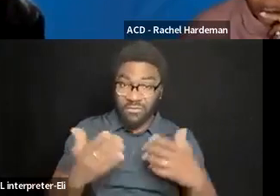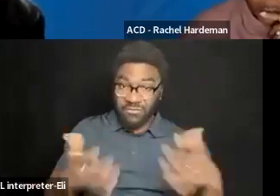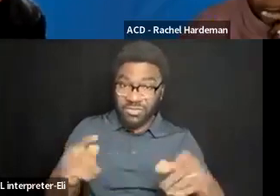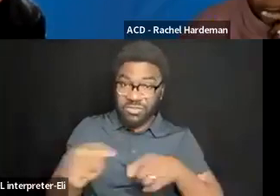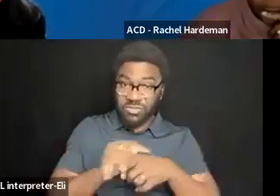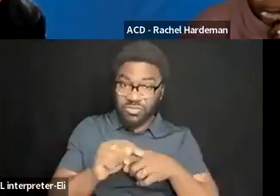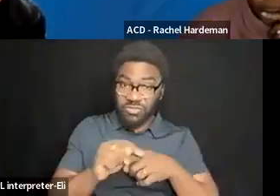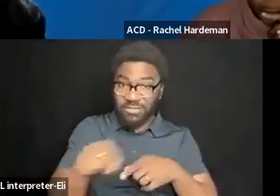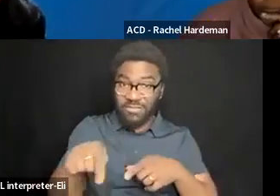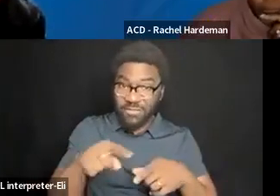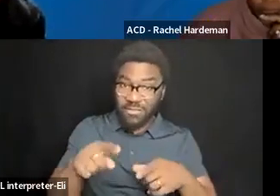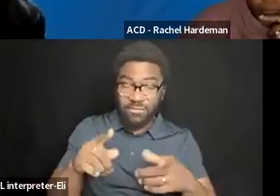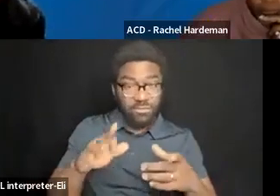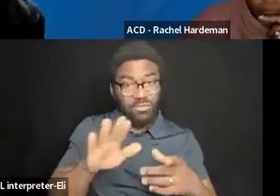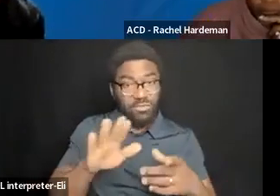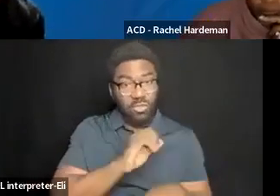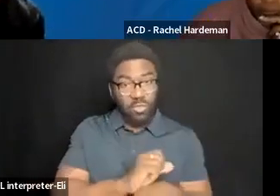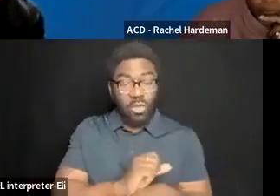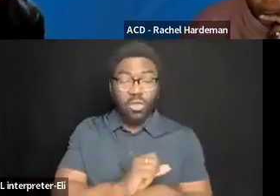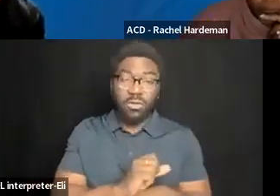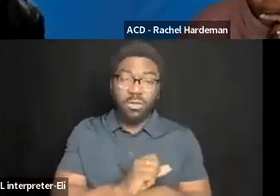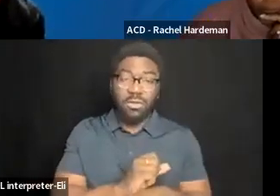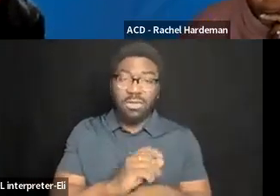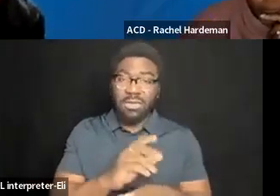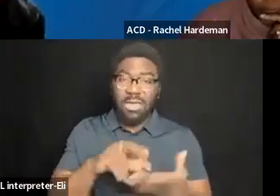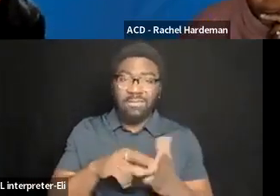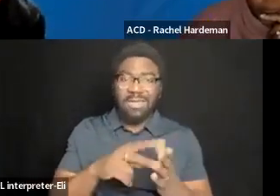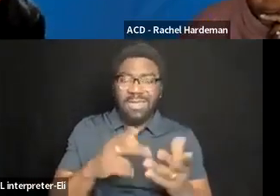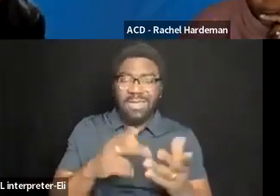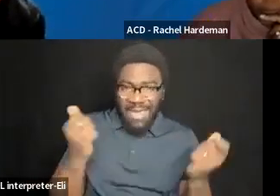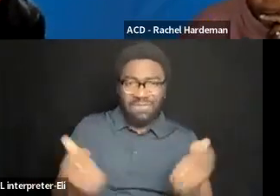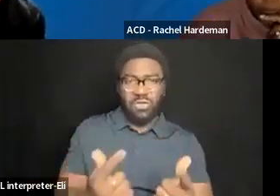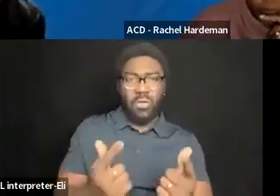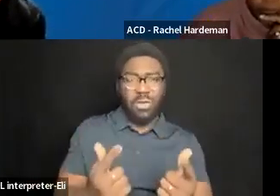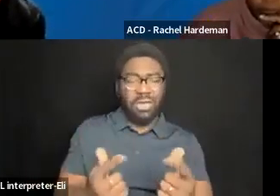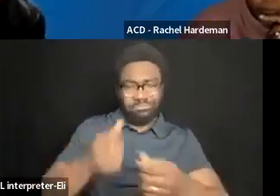to the person who does the logistics, to the person who is